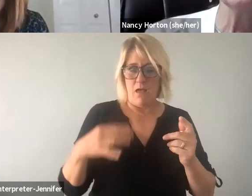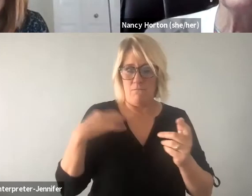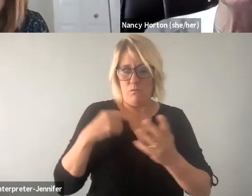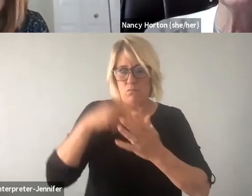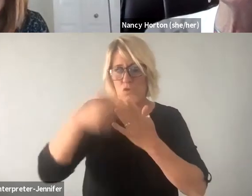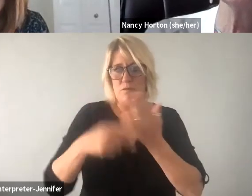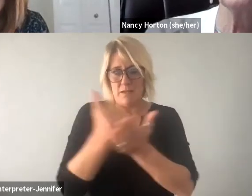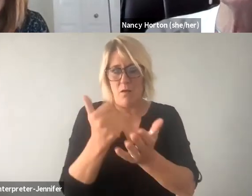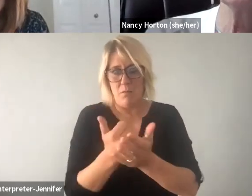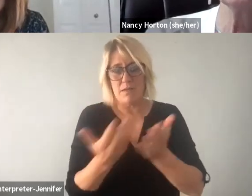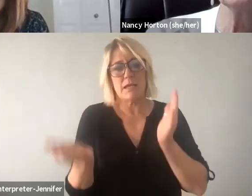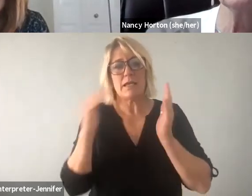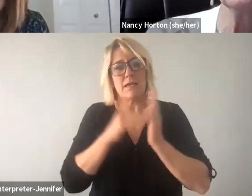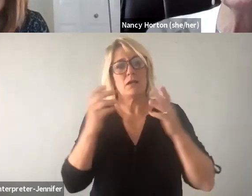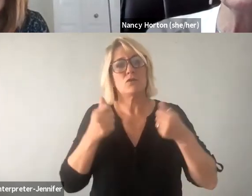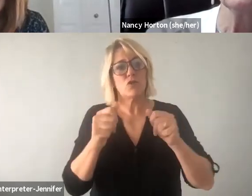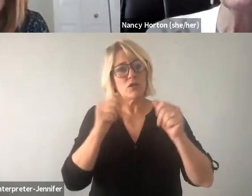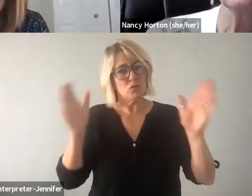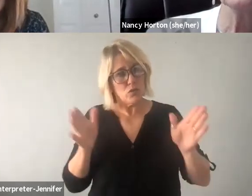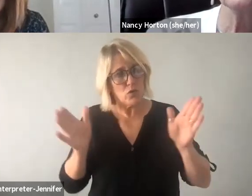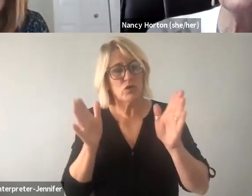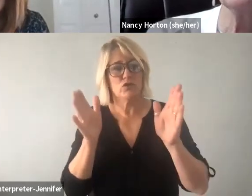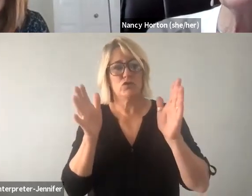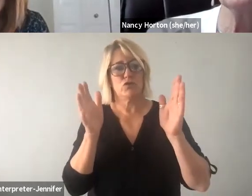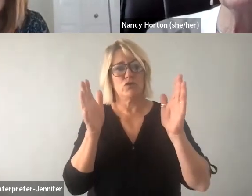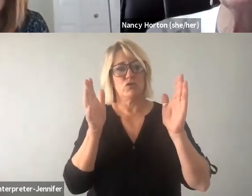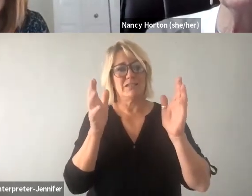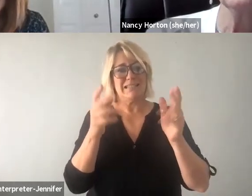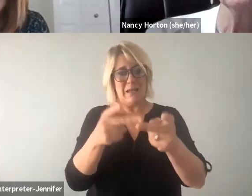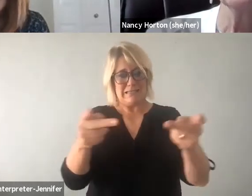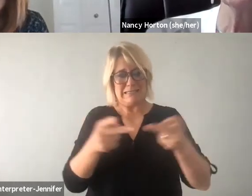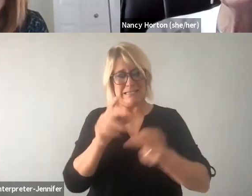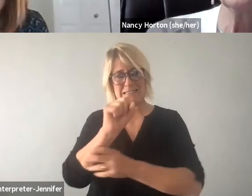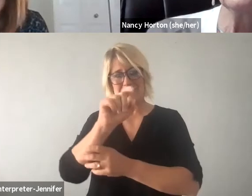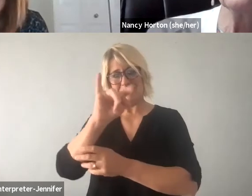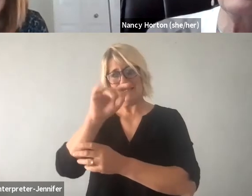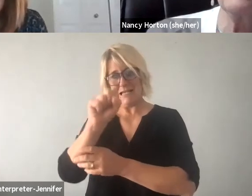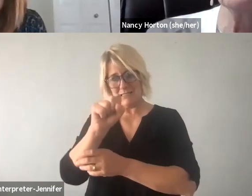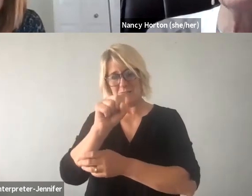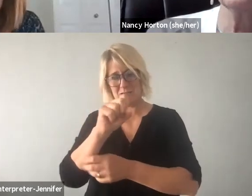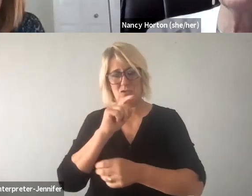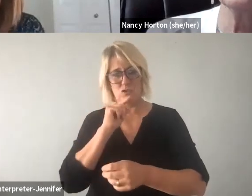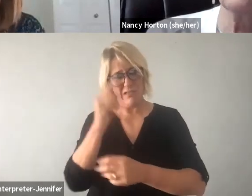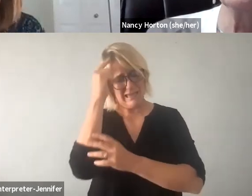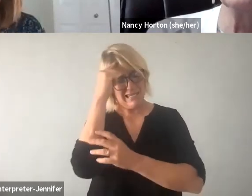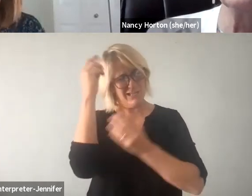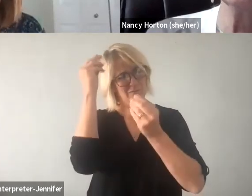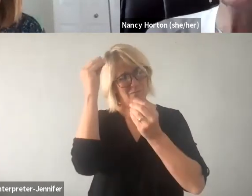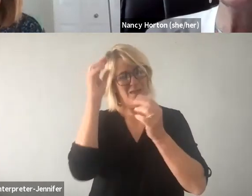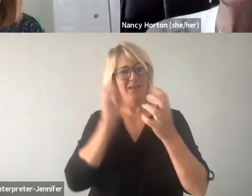there collaborations that we can rev up or volunteer programs that we can plug